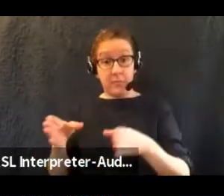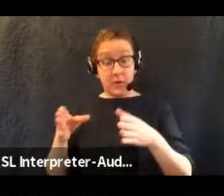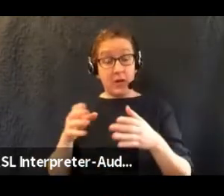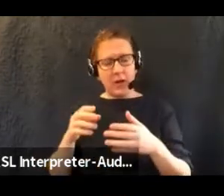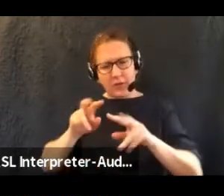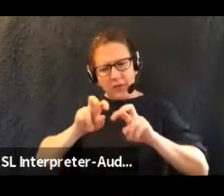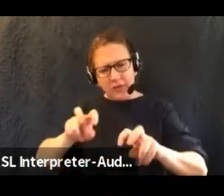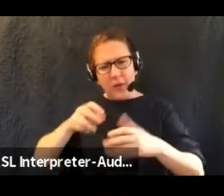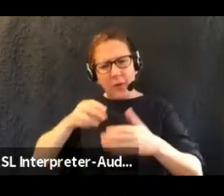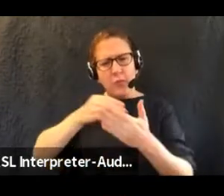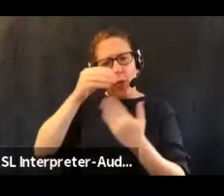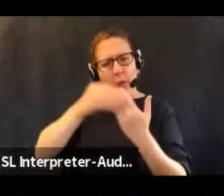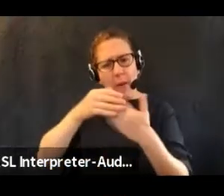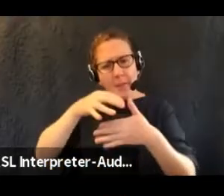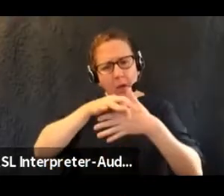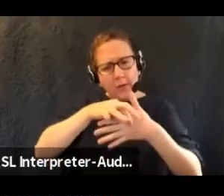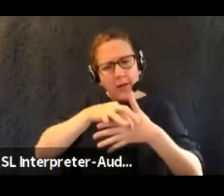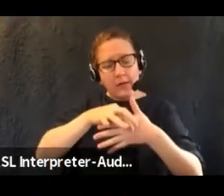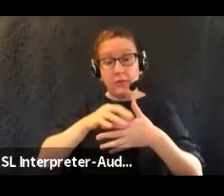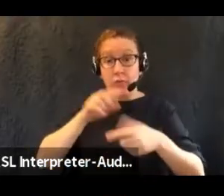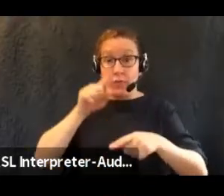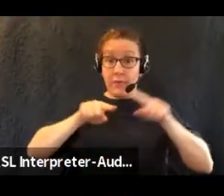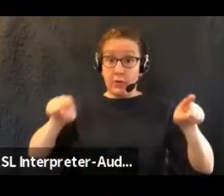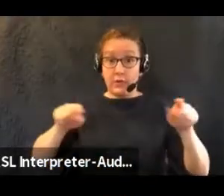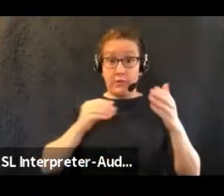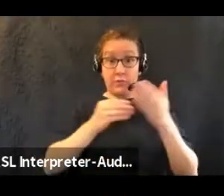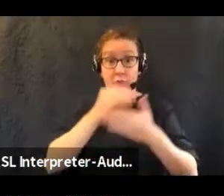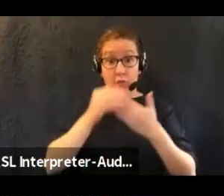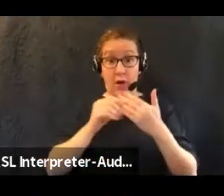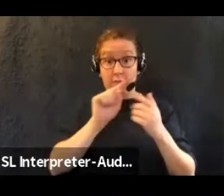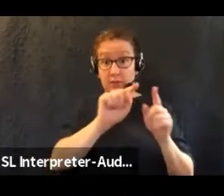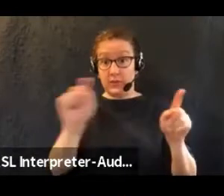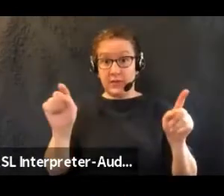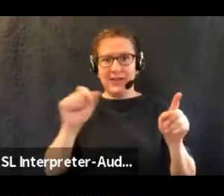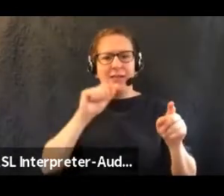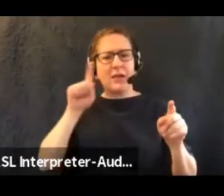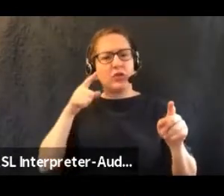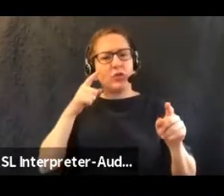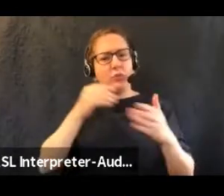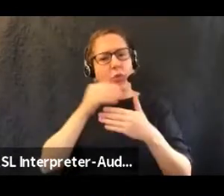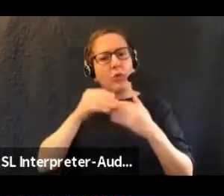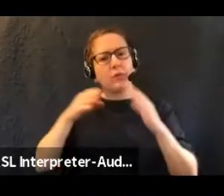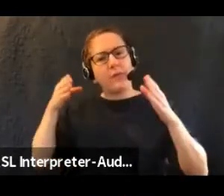various programs it's not just programs that are focusing on grantees with disabilities